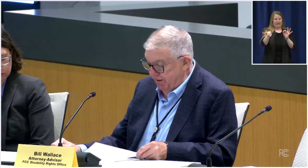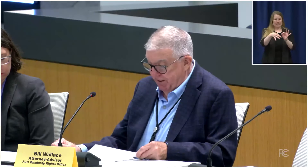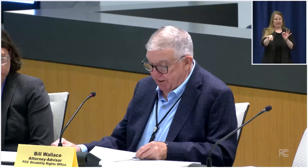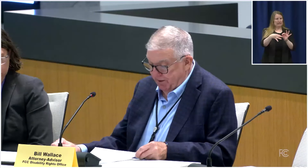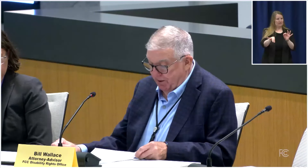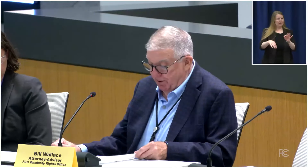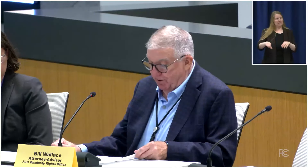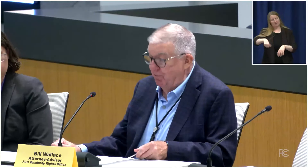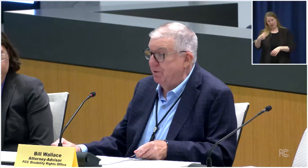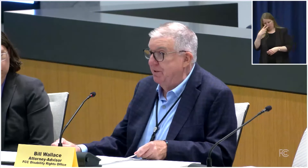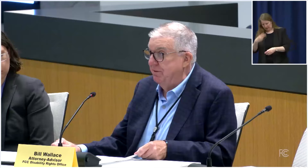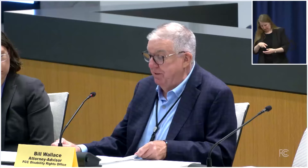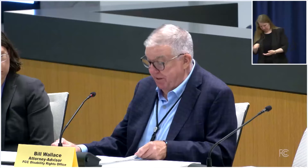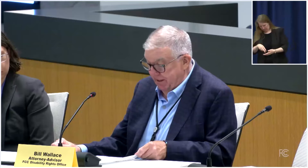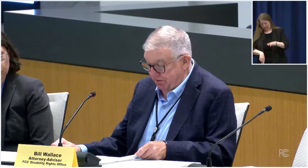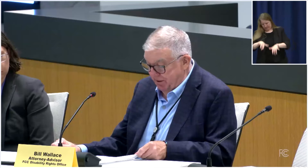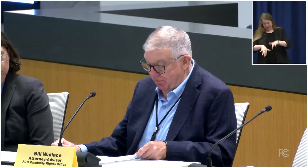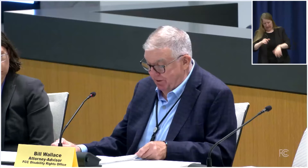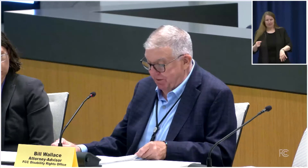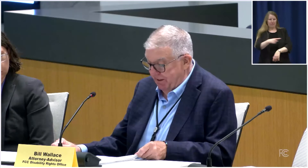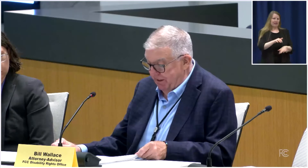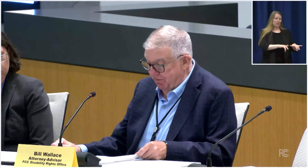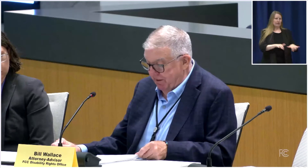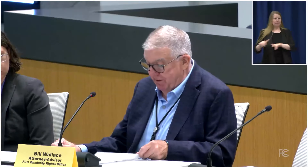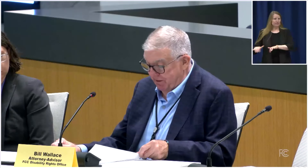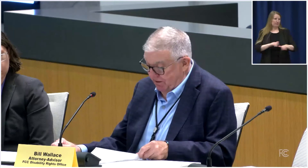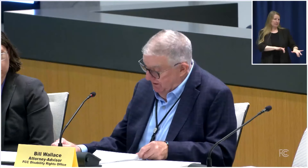AGENCIES STILL PROVIDE TTY NUMBERS AS WAY FOR DEAF AND HARD-OF-HEARING CALLERS TO